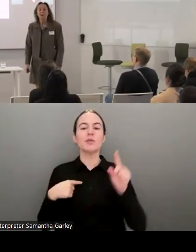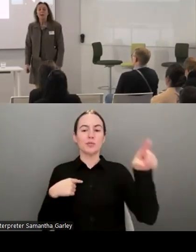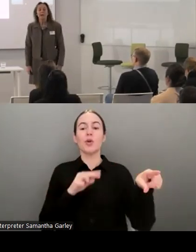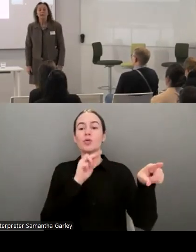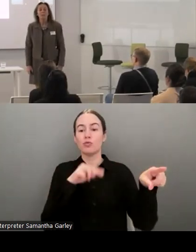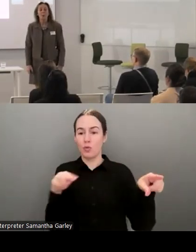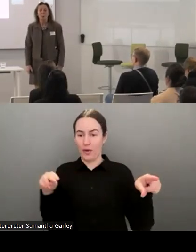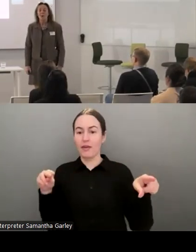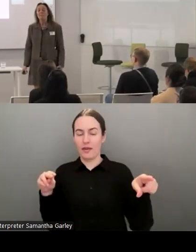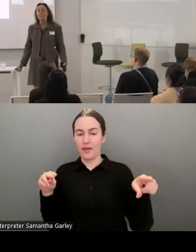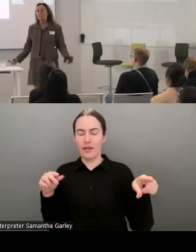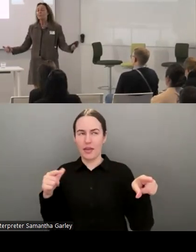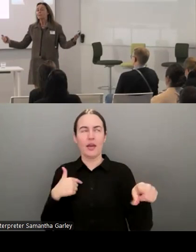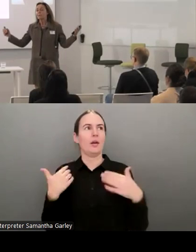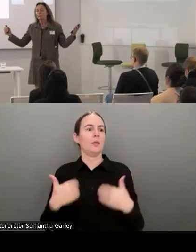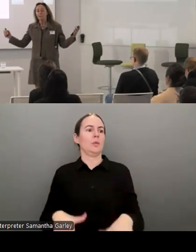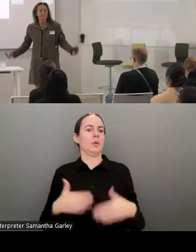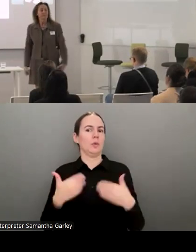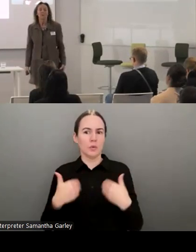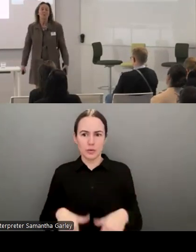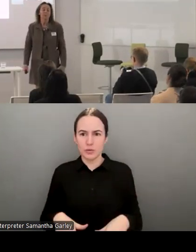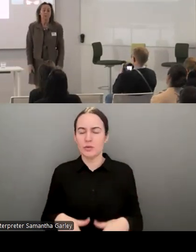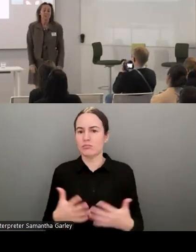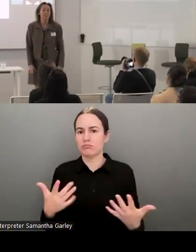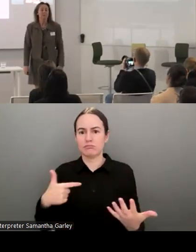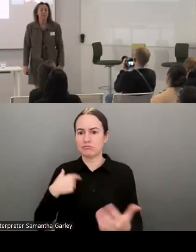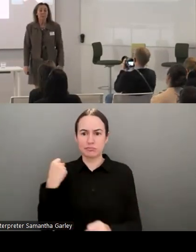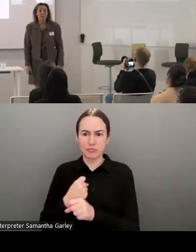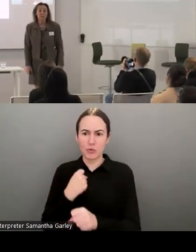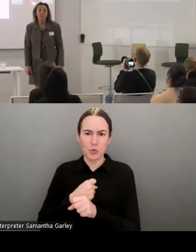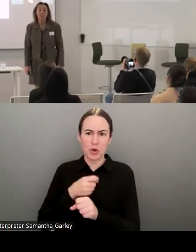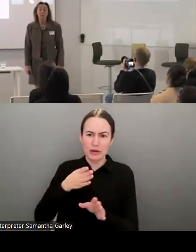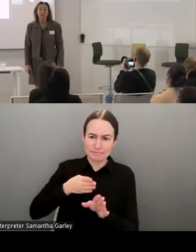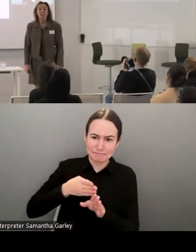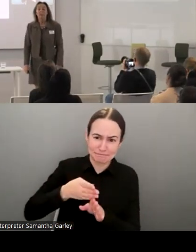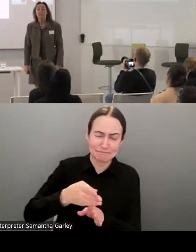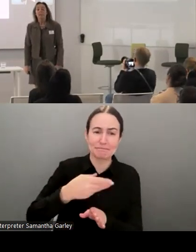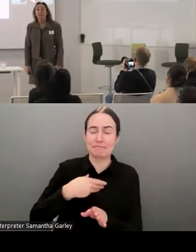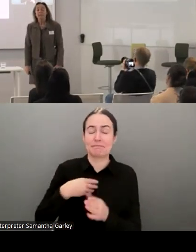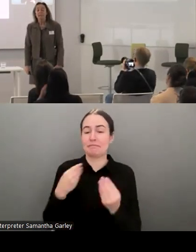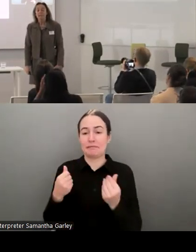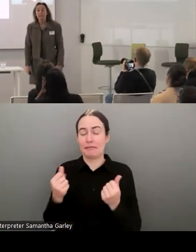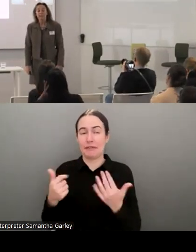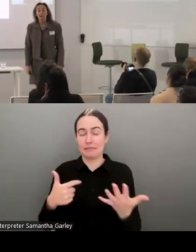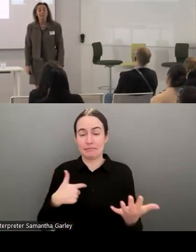and I thought, wow, I've been doing this for, I don't know how many years. I'm like a dinosaur in this, in this environment.